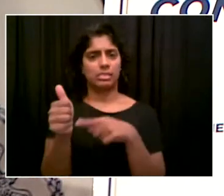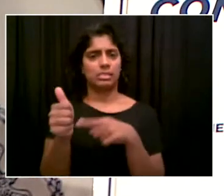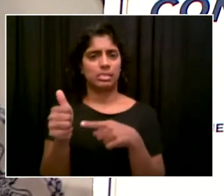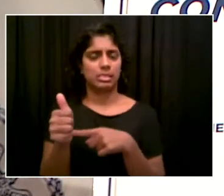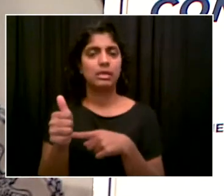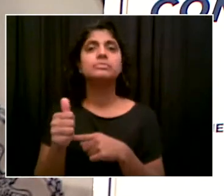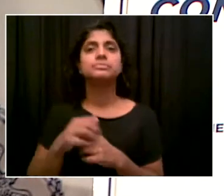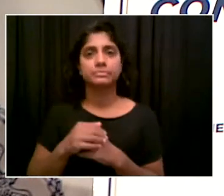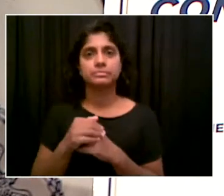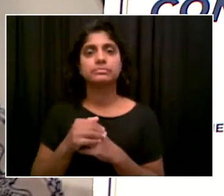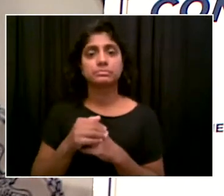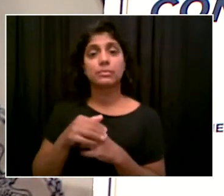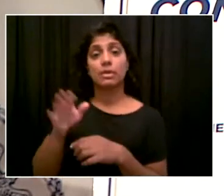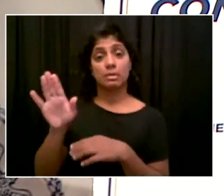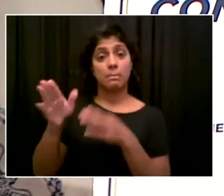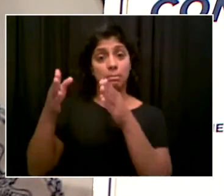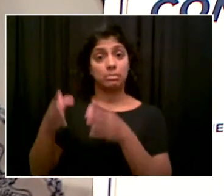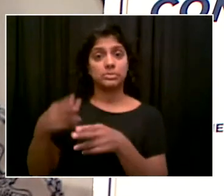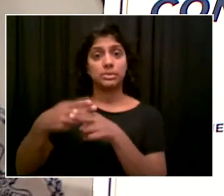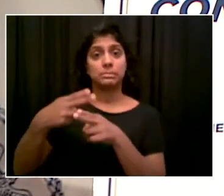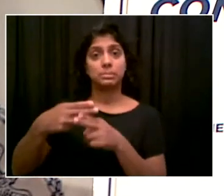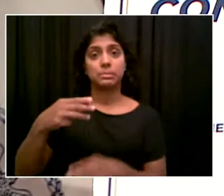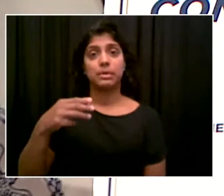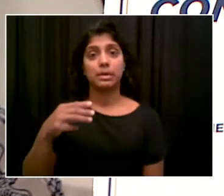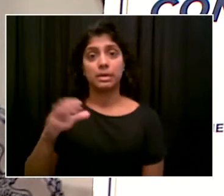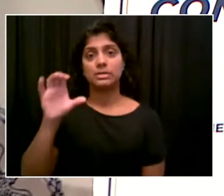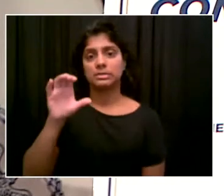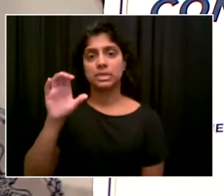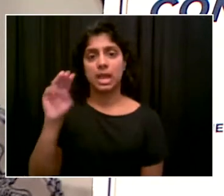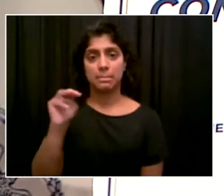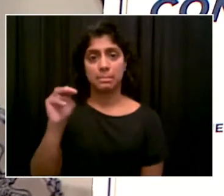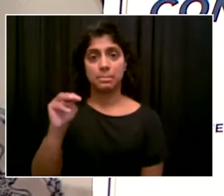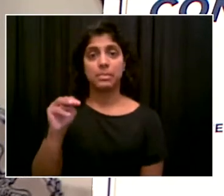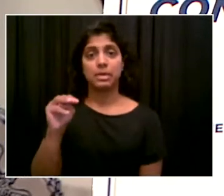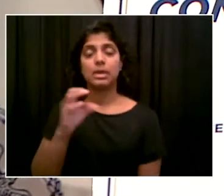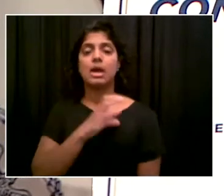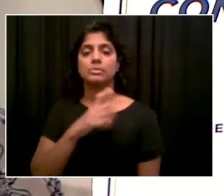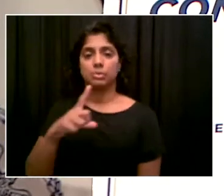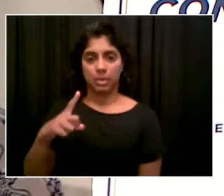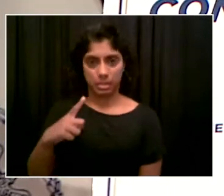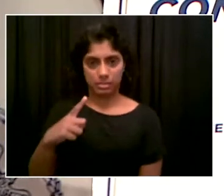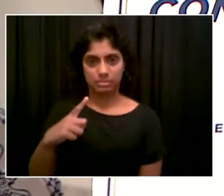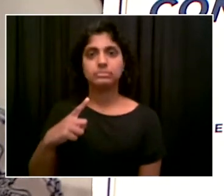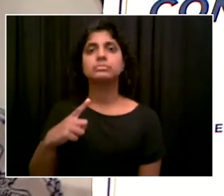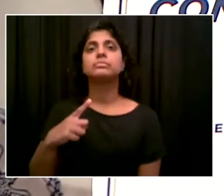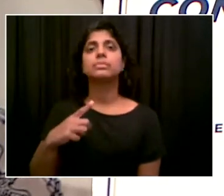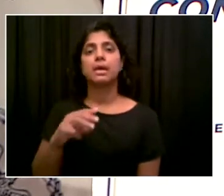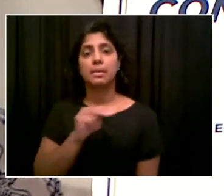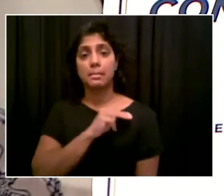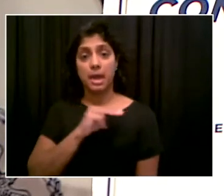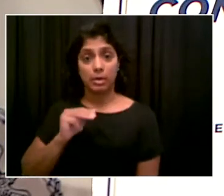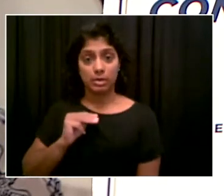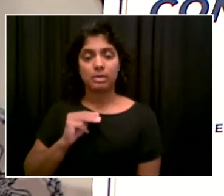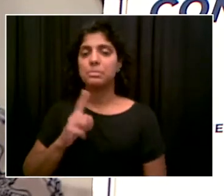CONGESTION PRICING AND I WANT TO CONGRATULATE HIM BECAUSE HE'S AUBOT TO BE THE NEXT BOROUGH